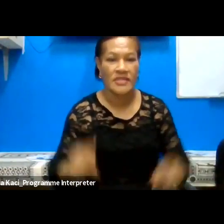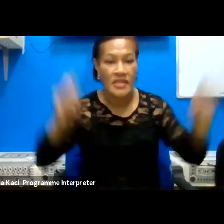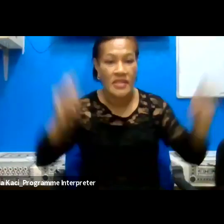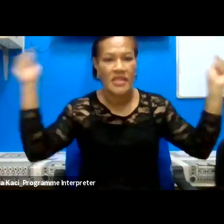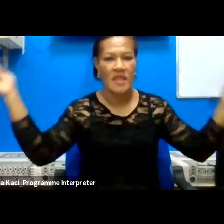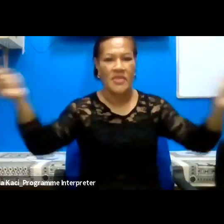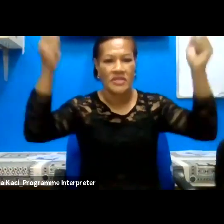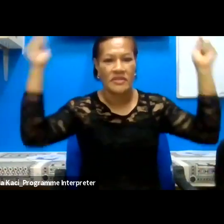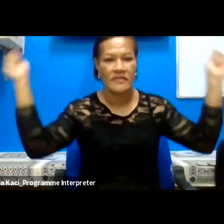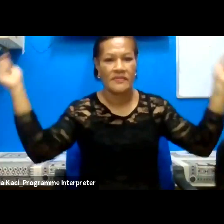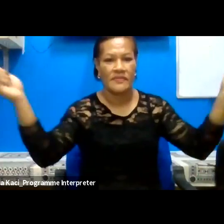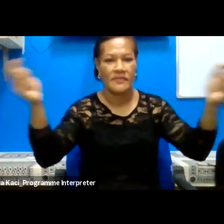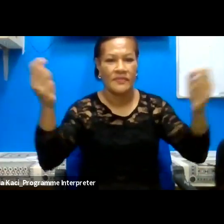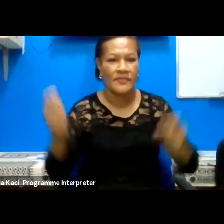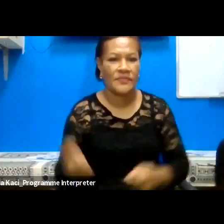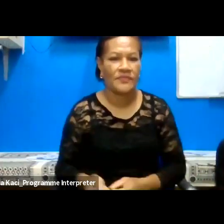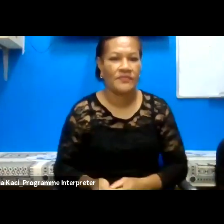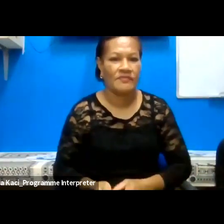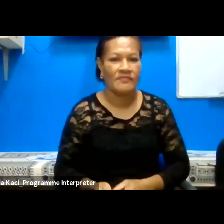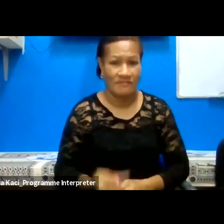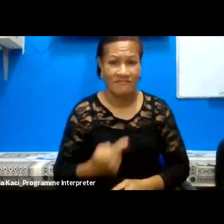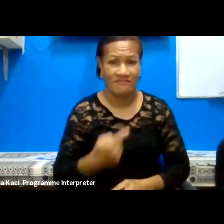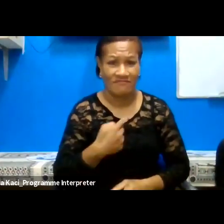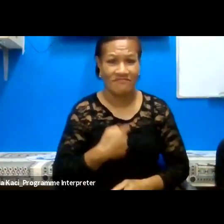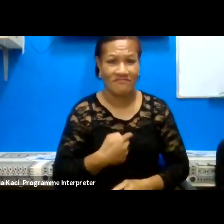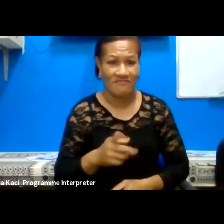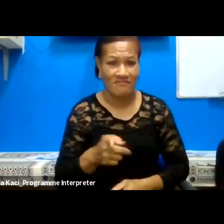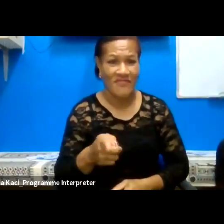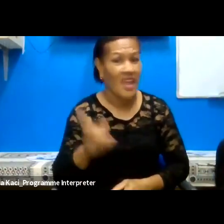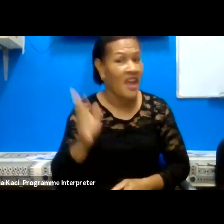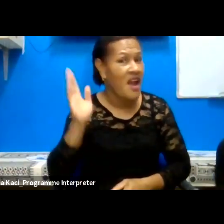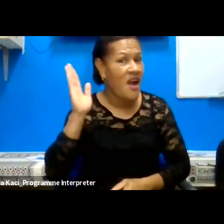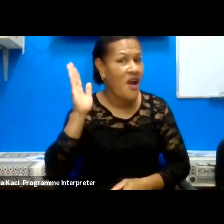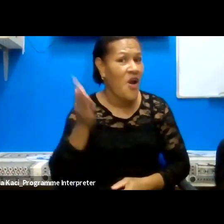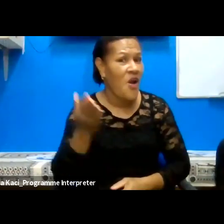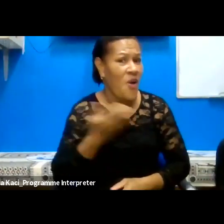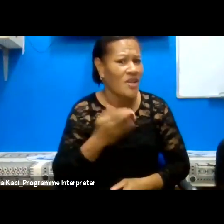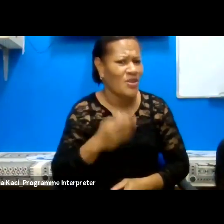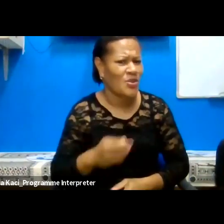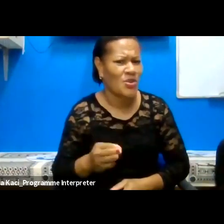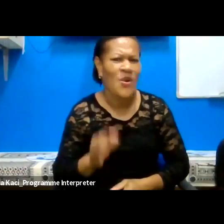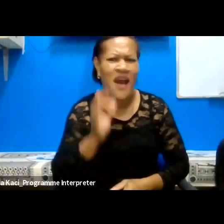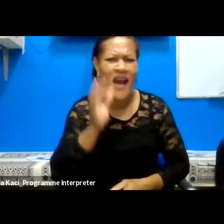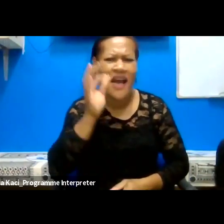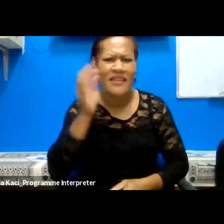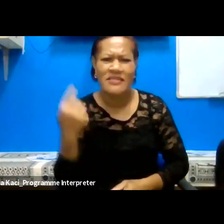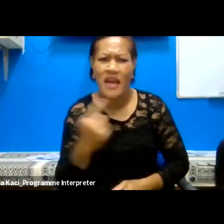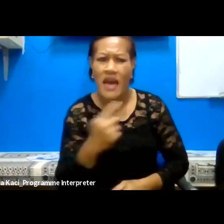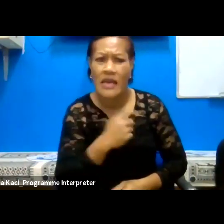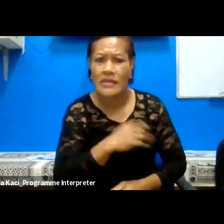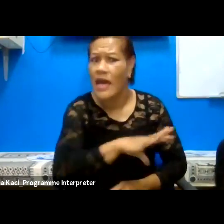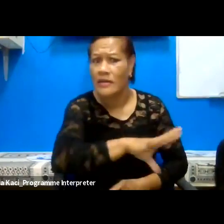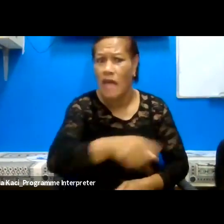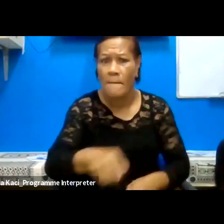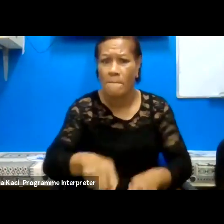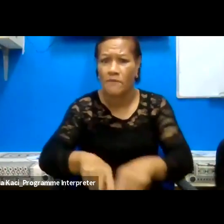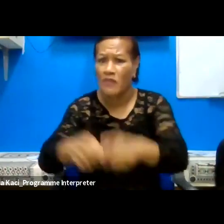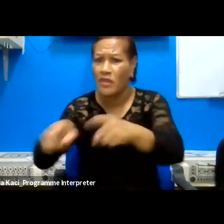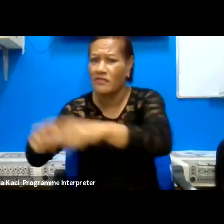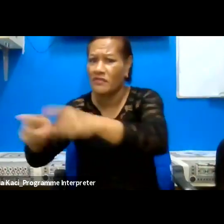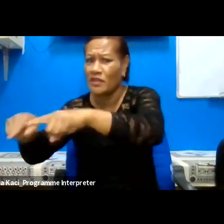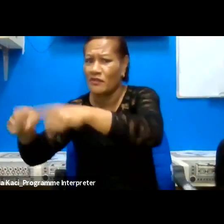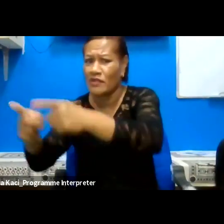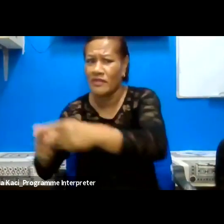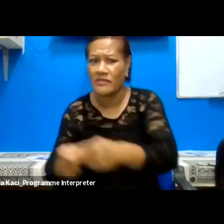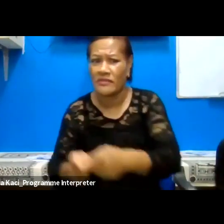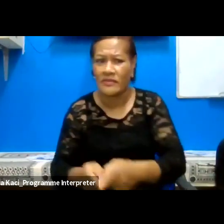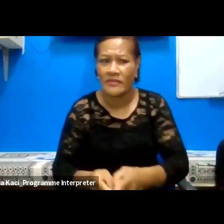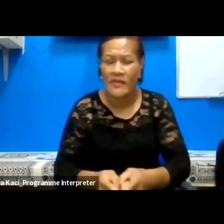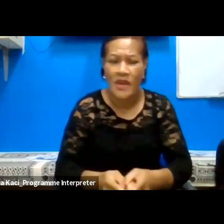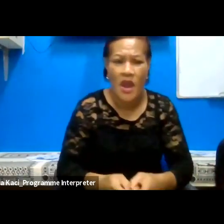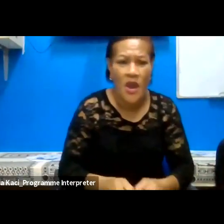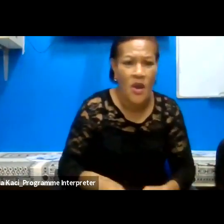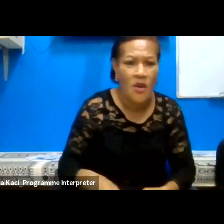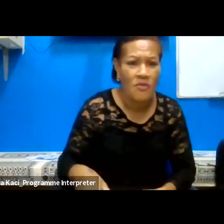speaker for the day which is